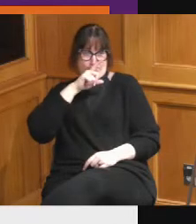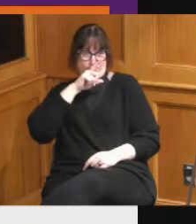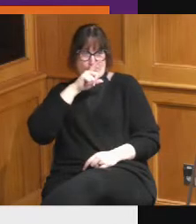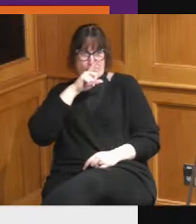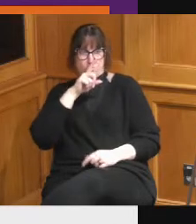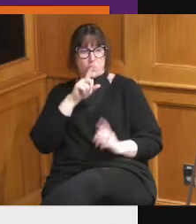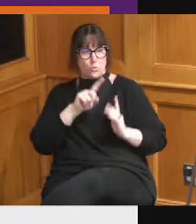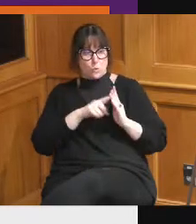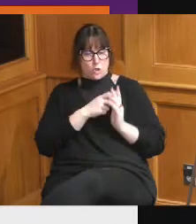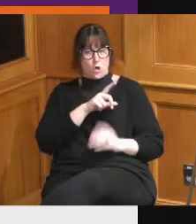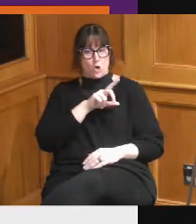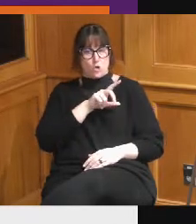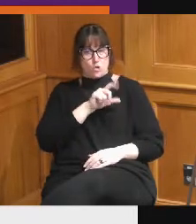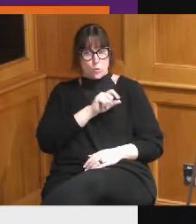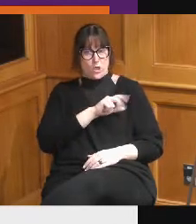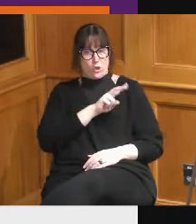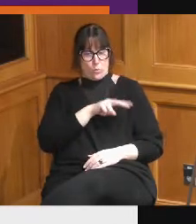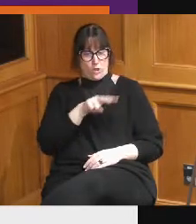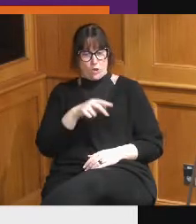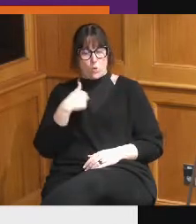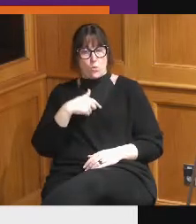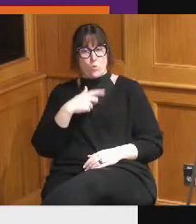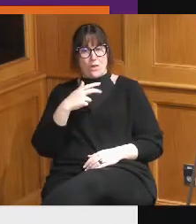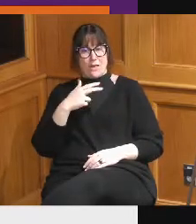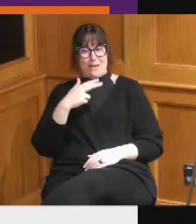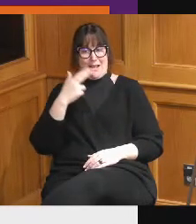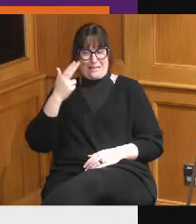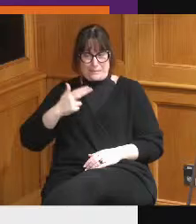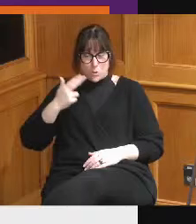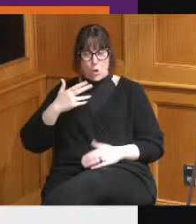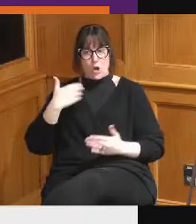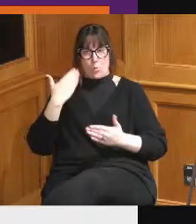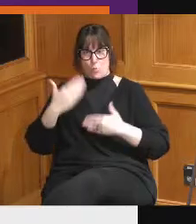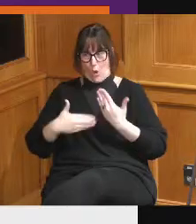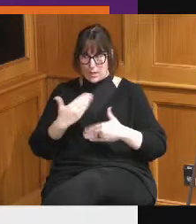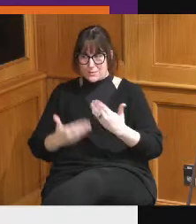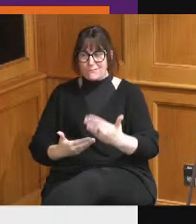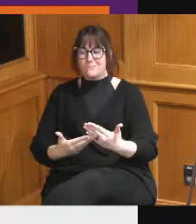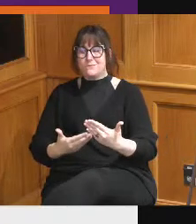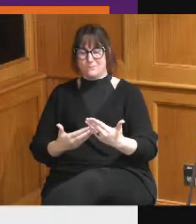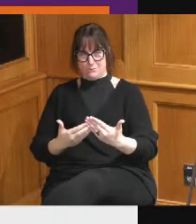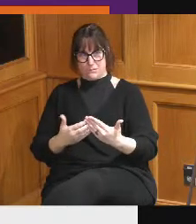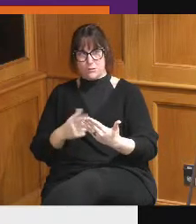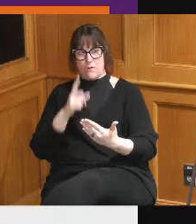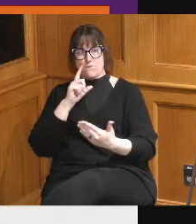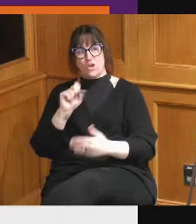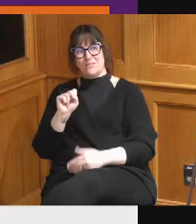2022 we started this historic cost escalation according to Stats that are up there from the